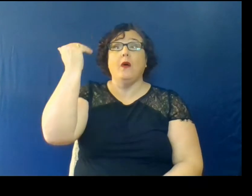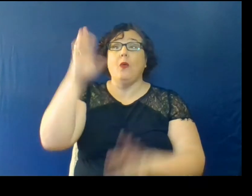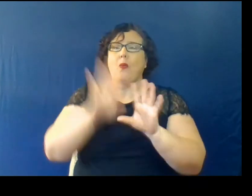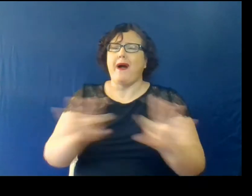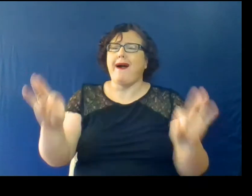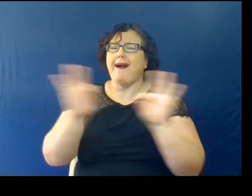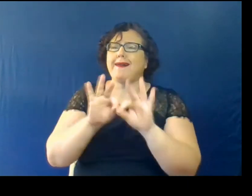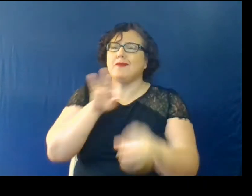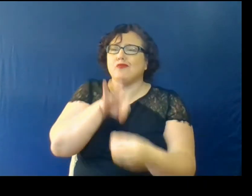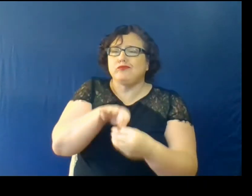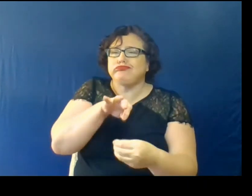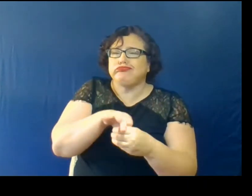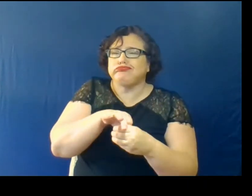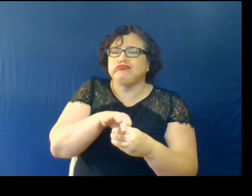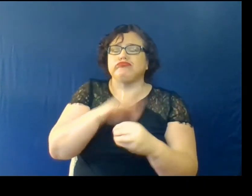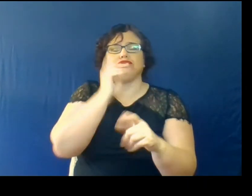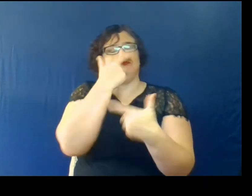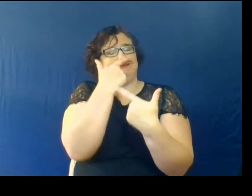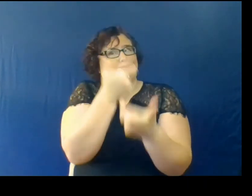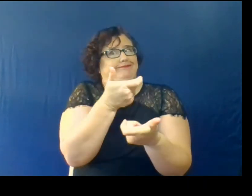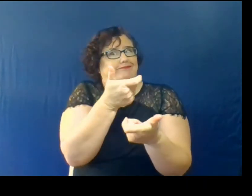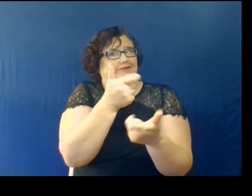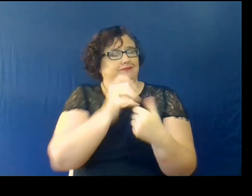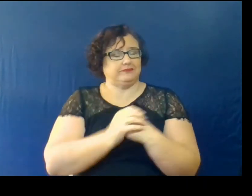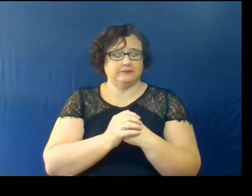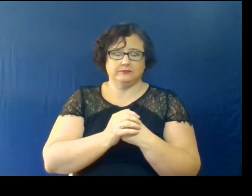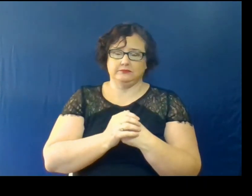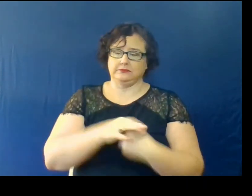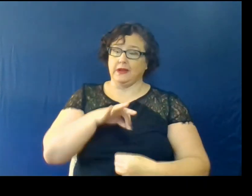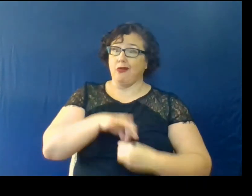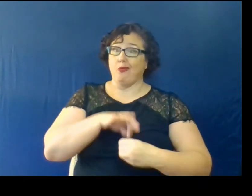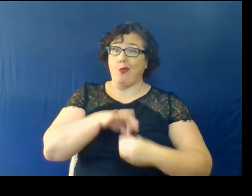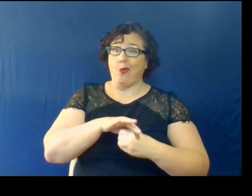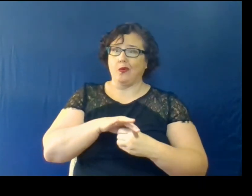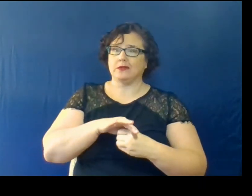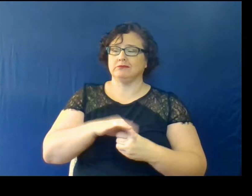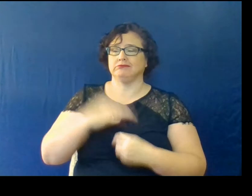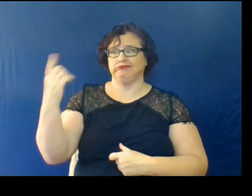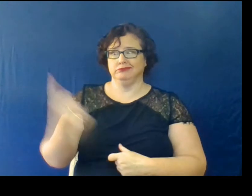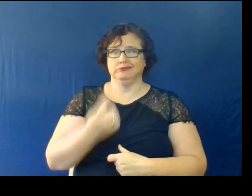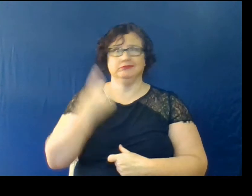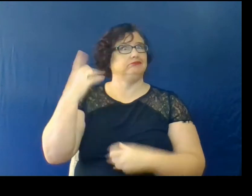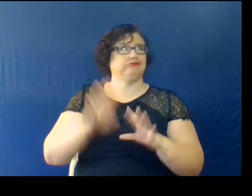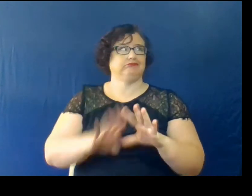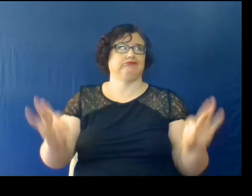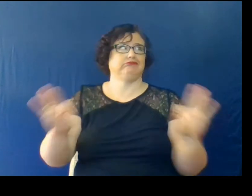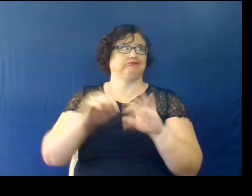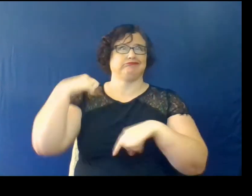It's interesting because voting has been always important for me because that's the way that's